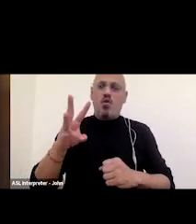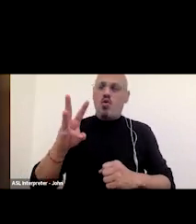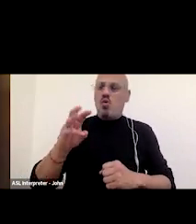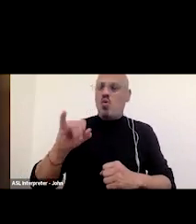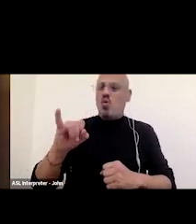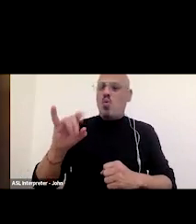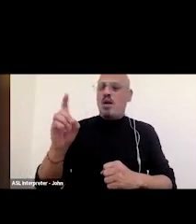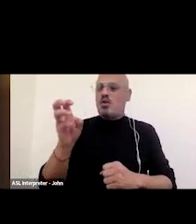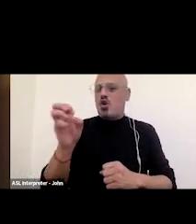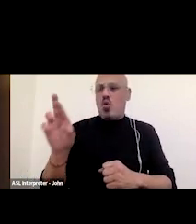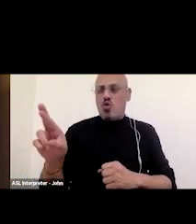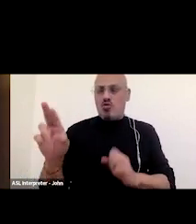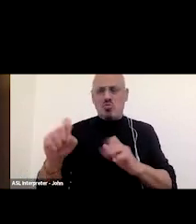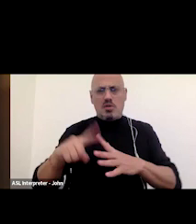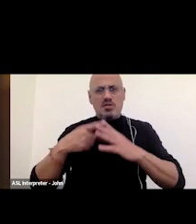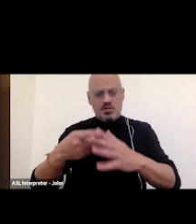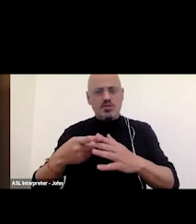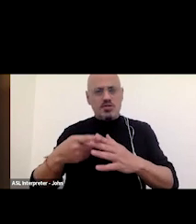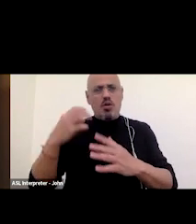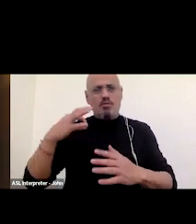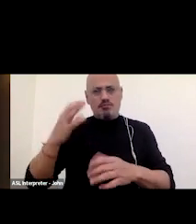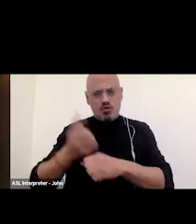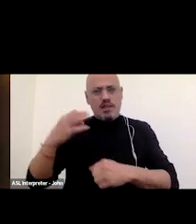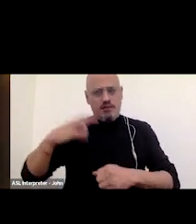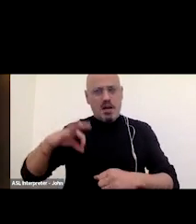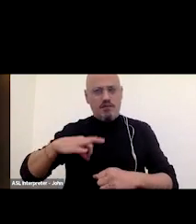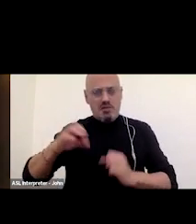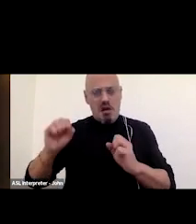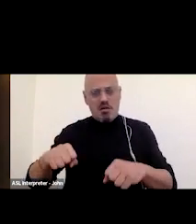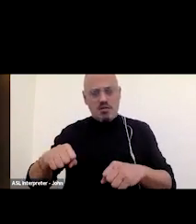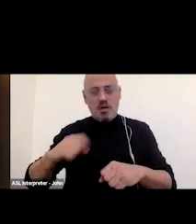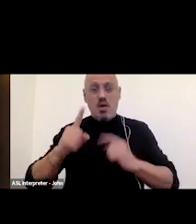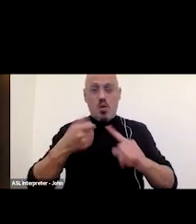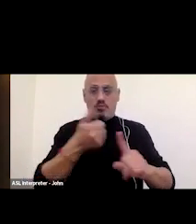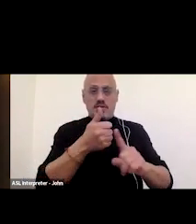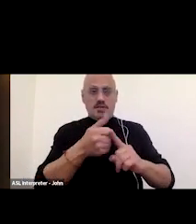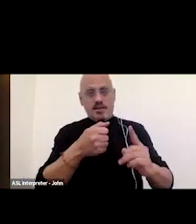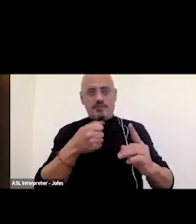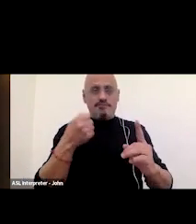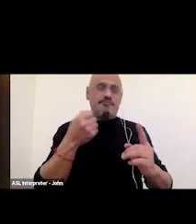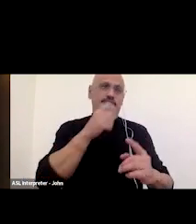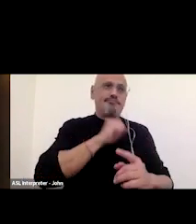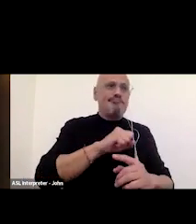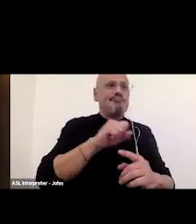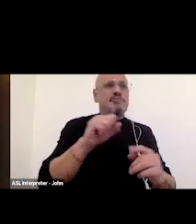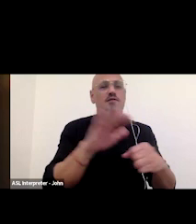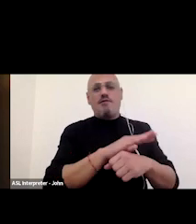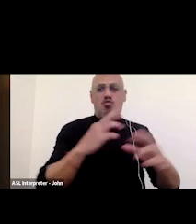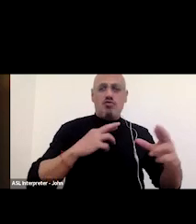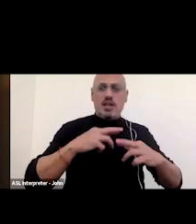you can start receiving those widower benefits. And then when you reach your full retirement age, you can elect to change